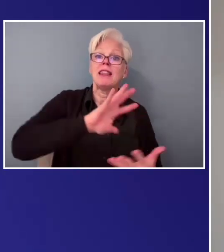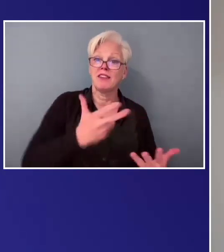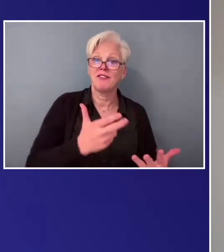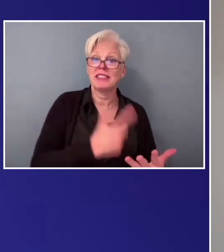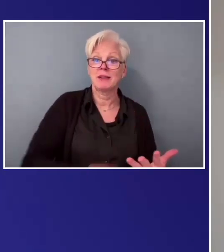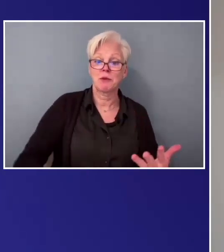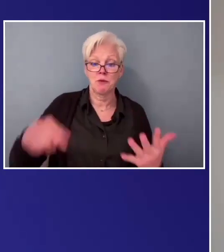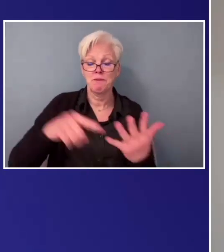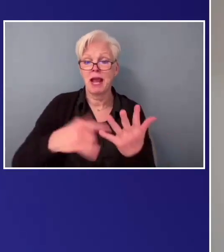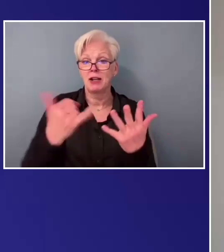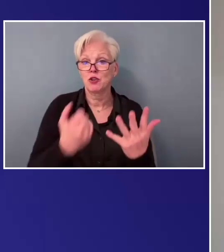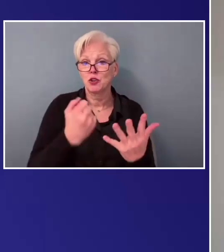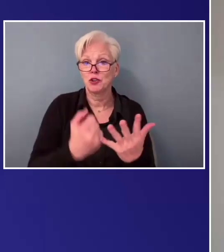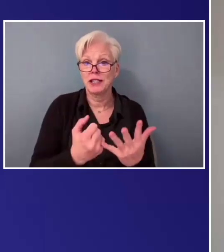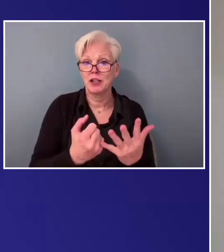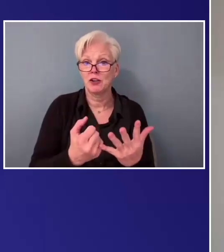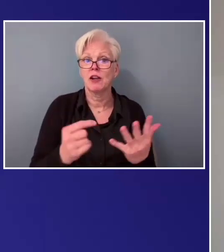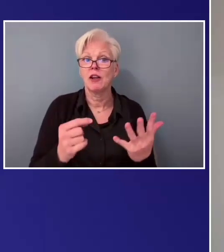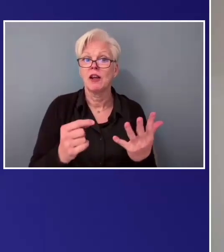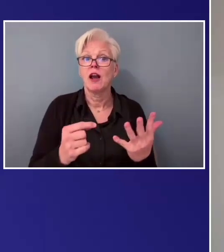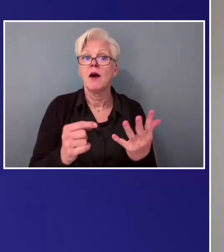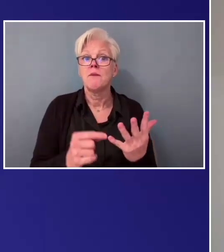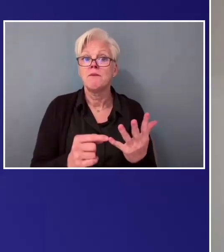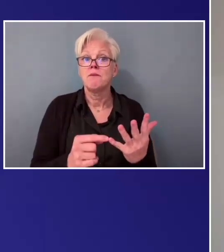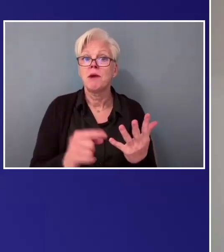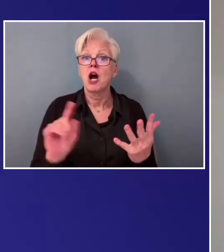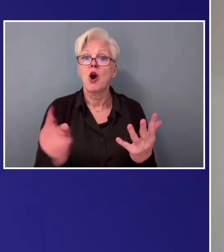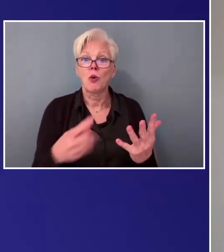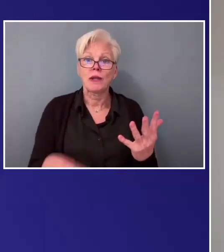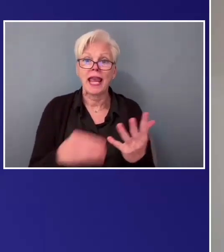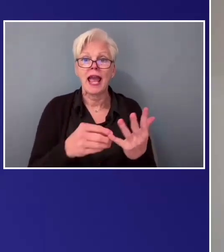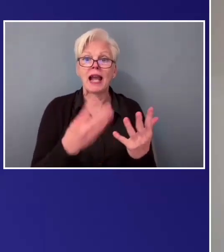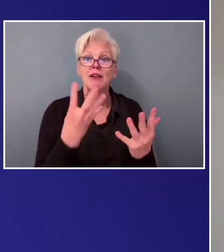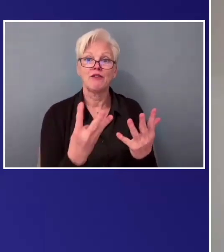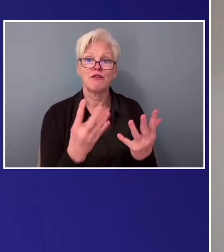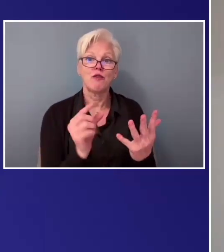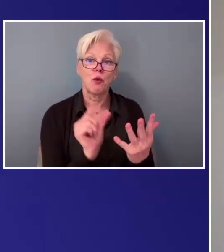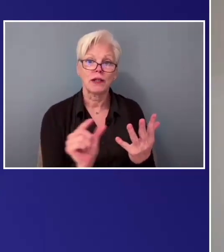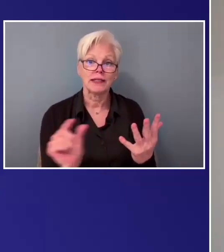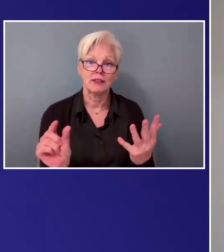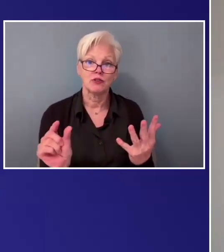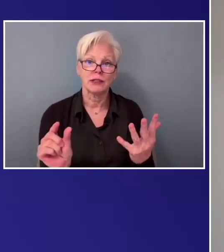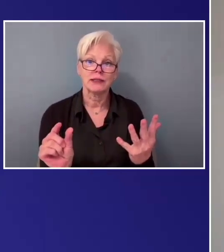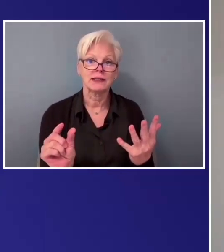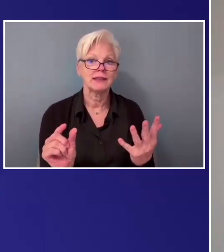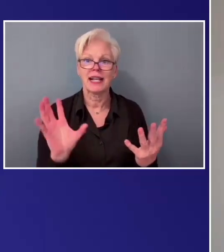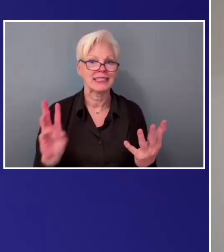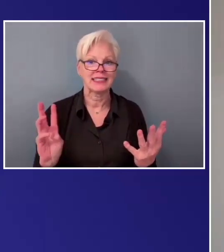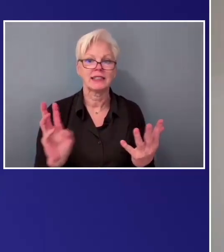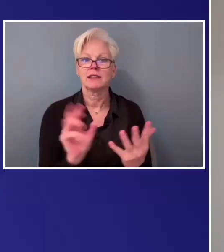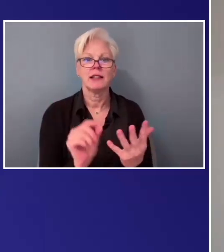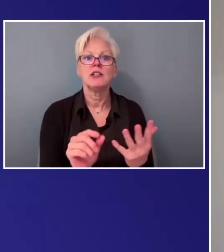which is 2025, but you only added in the four-digit CIP, the people, the Title IV completers who are in the same